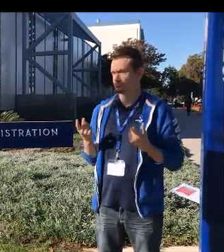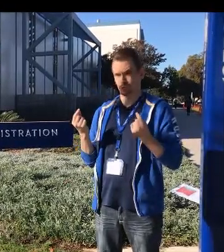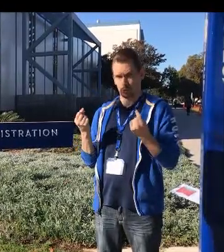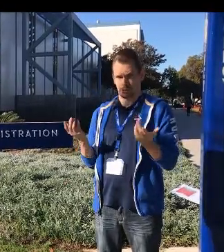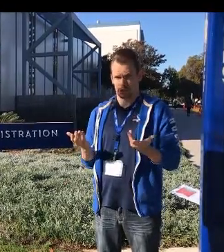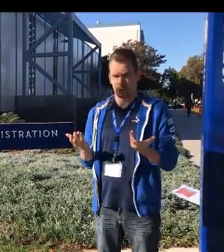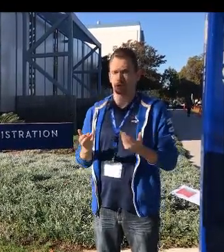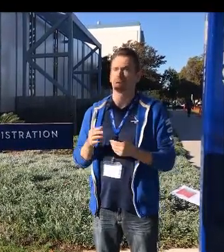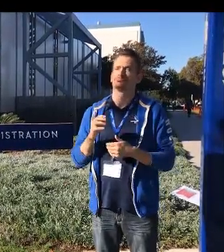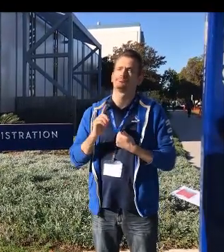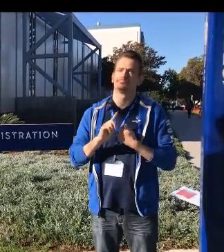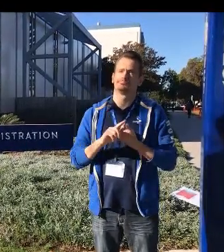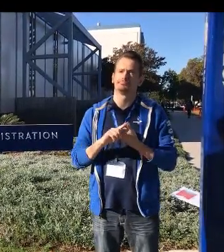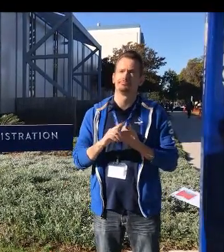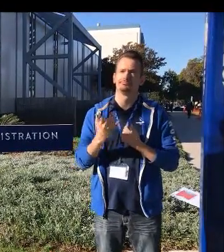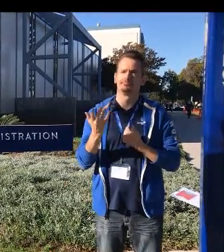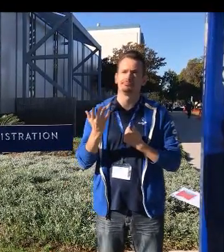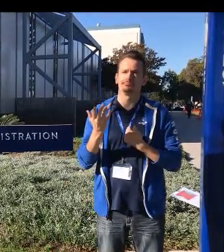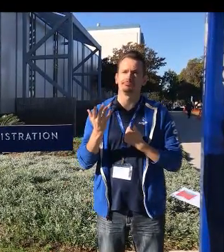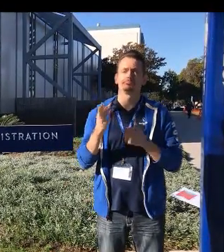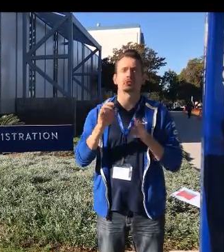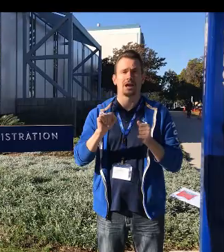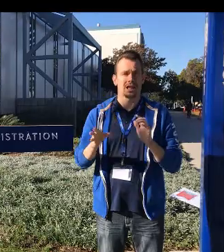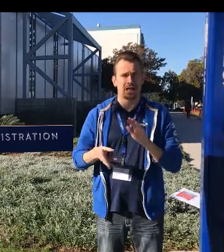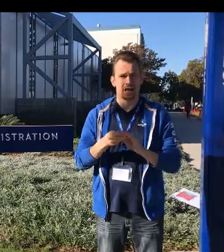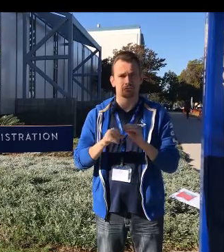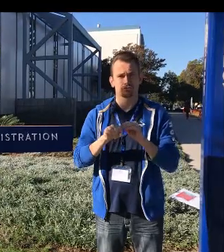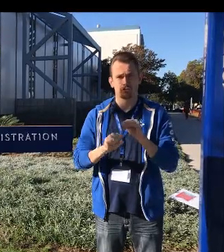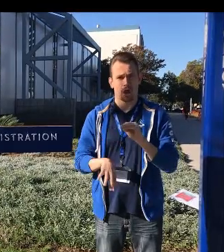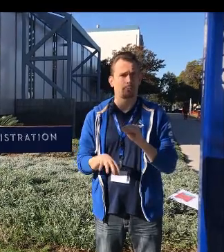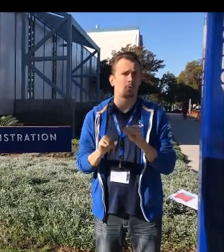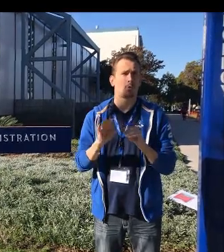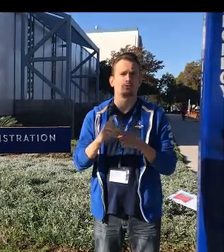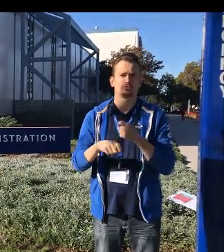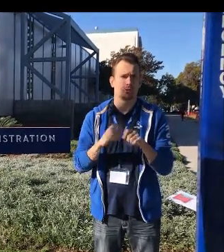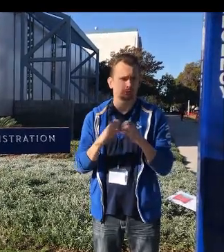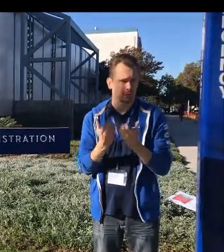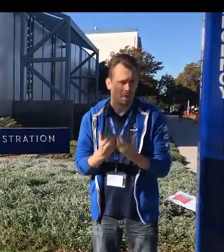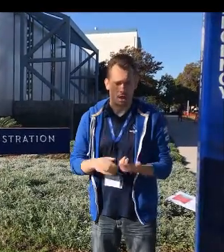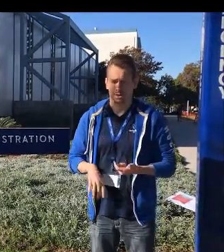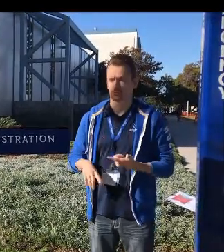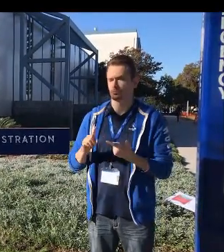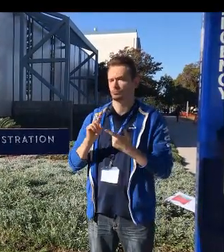What can you do here? You can add or drop classes or switch your classes,